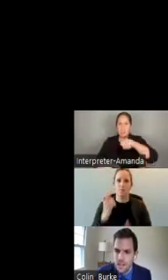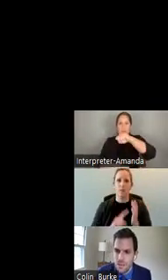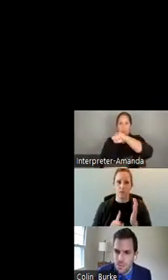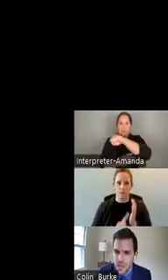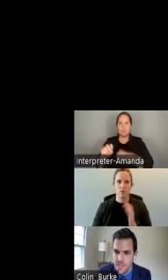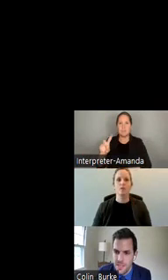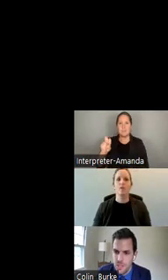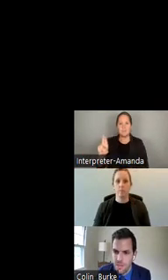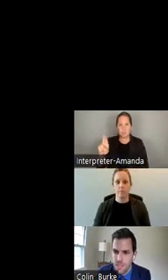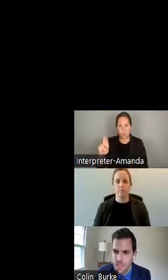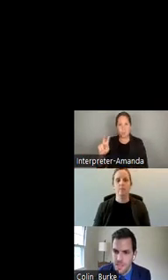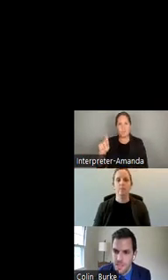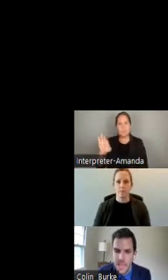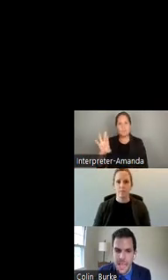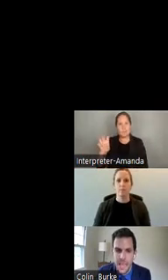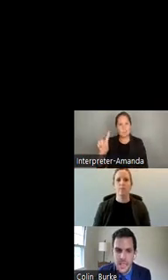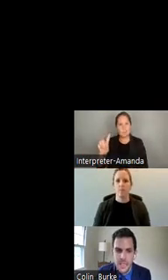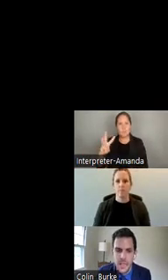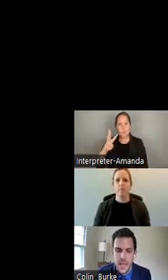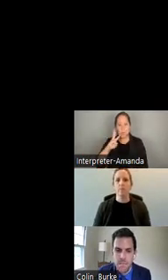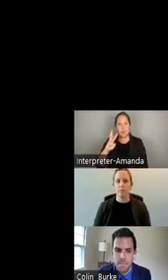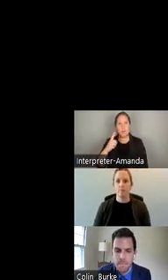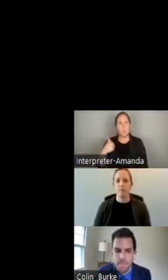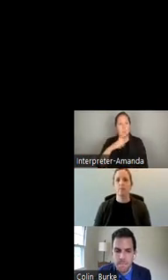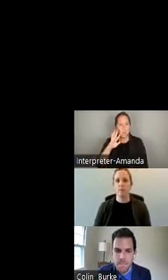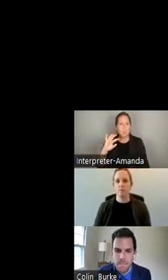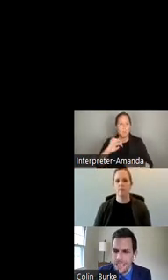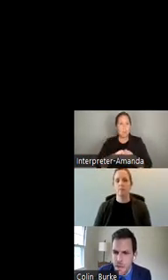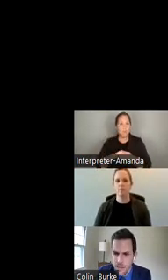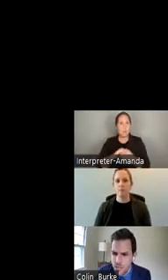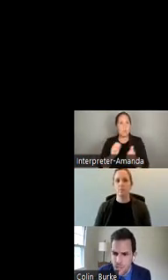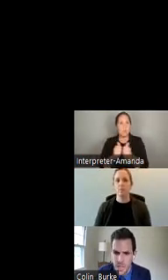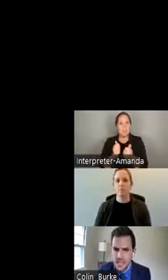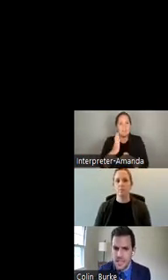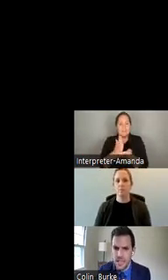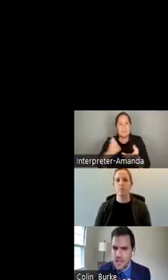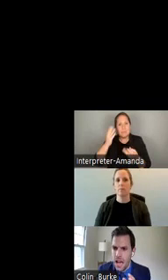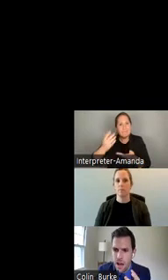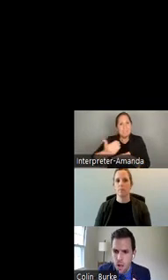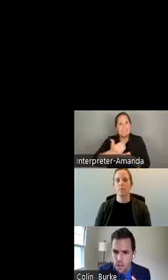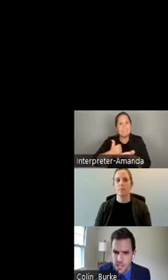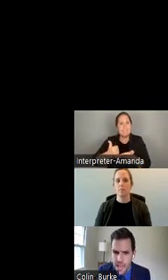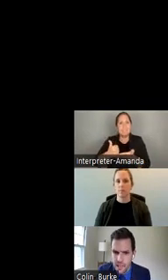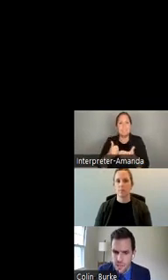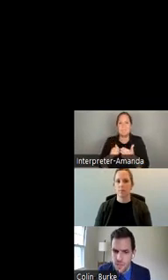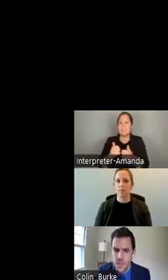the responses to interventions and um and better understanding how all these factors